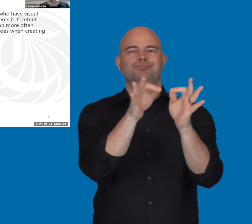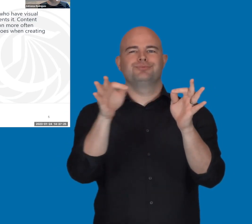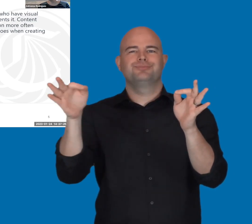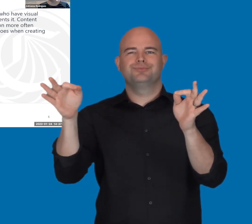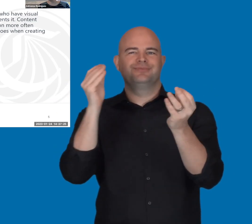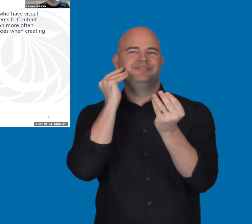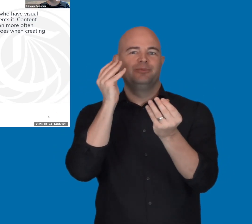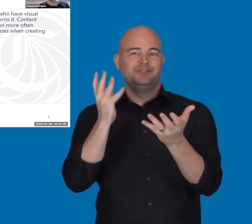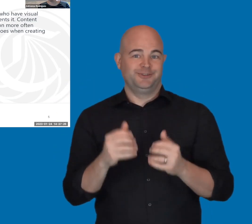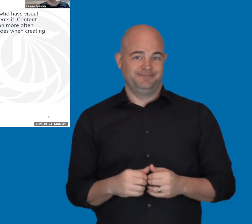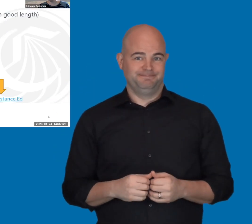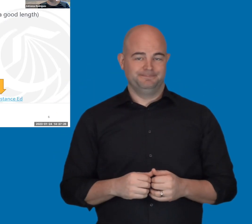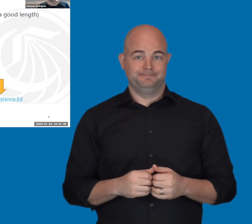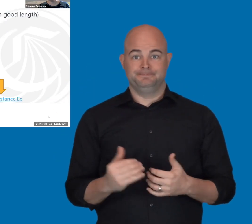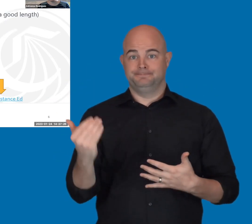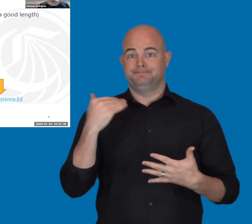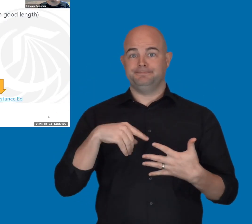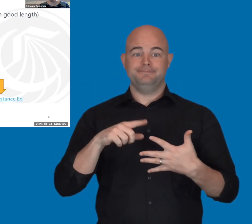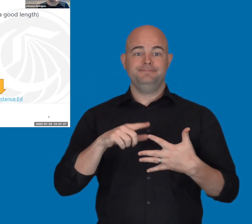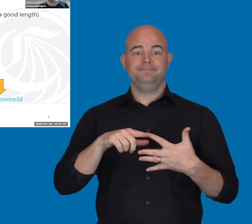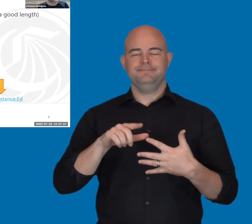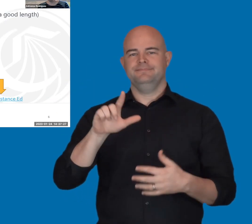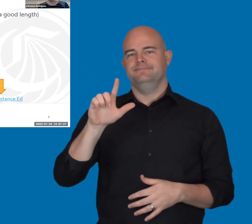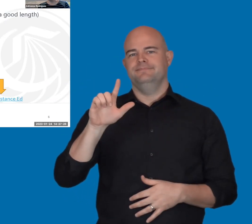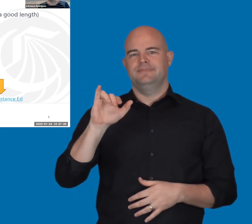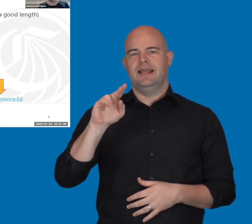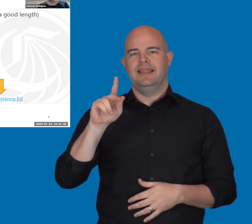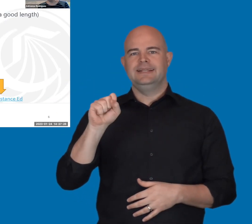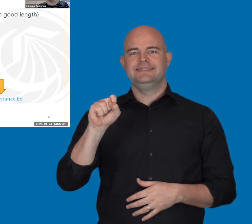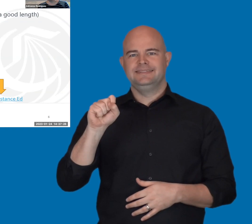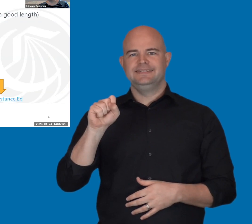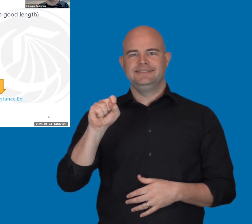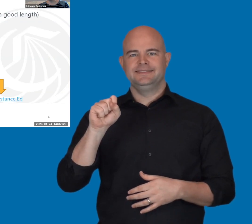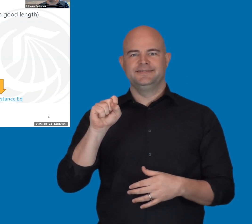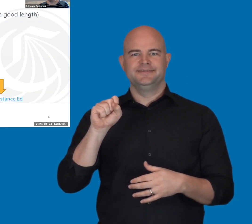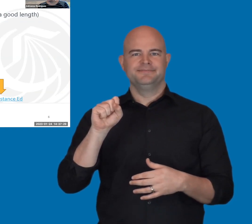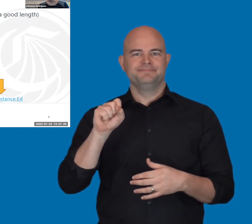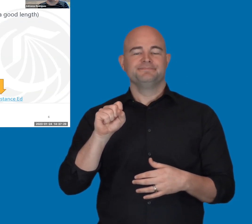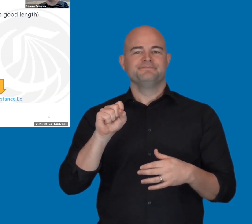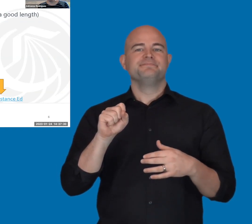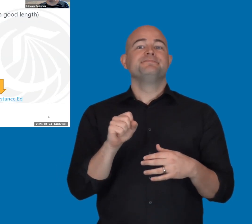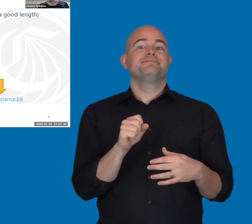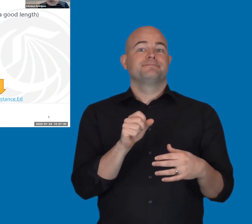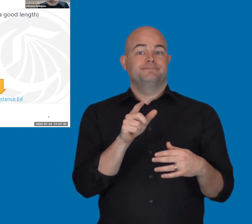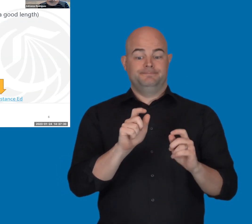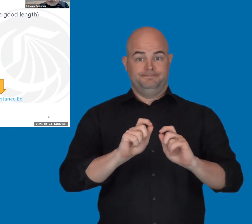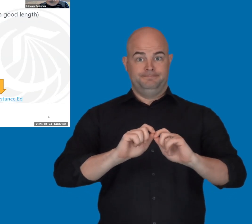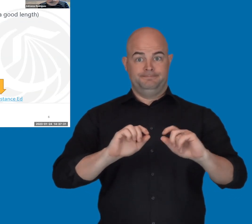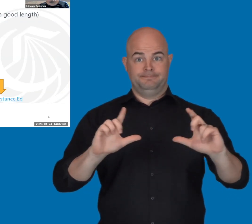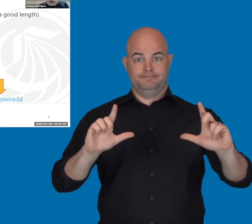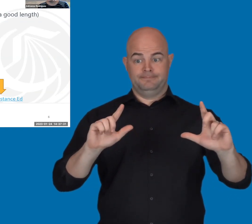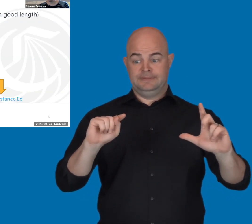So, the next L is Links. So, the display text of your links should be concise.